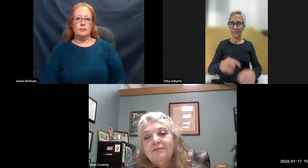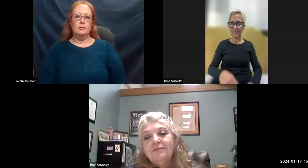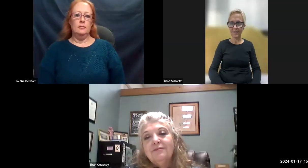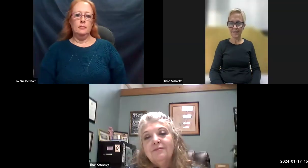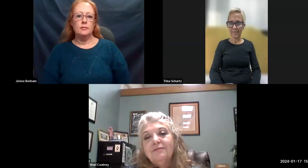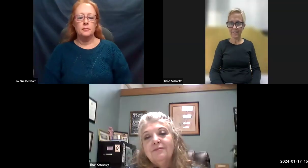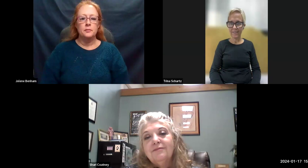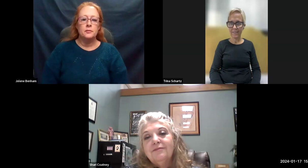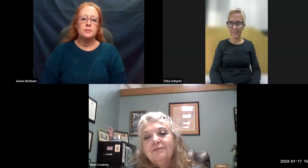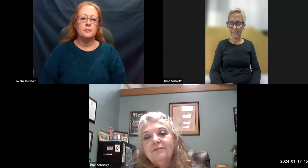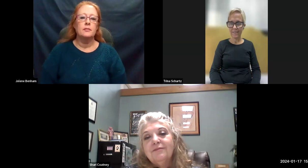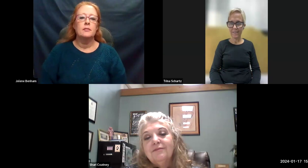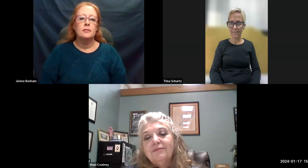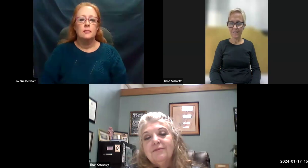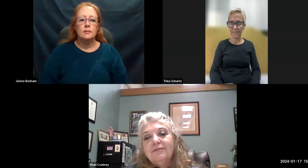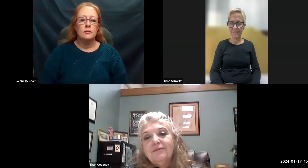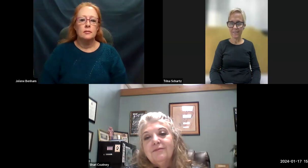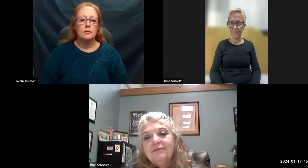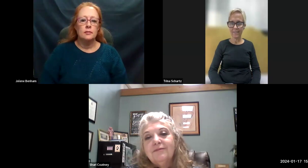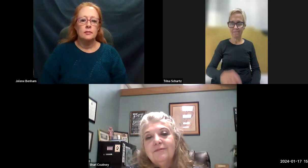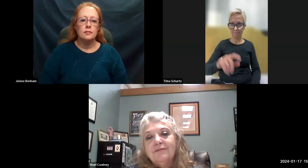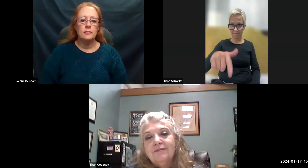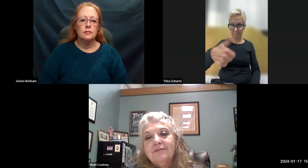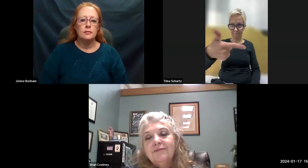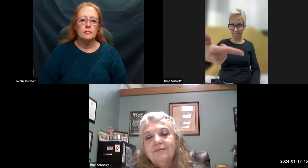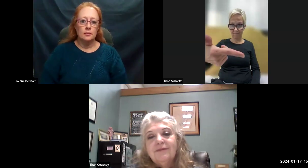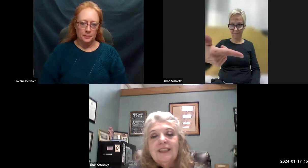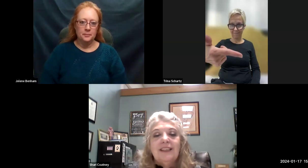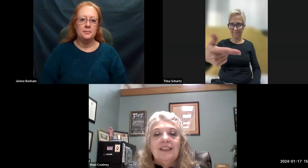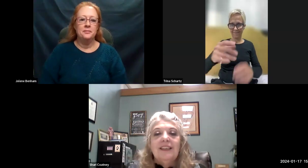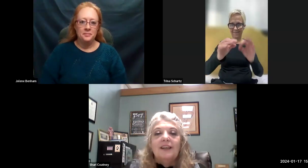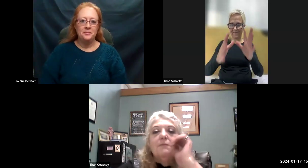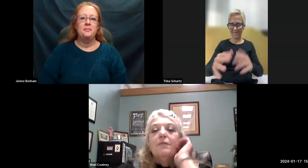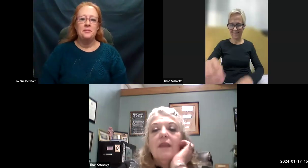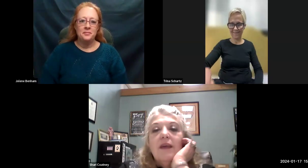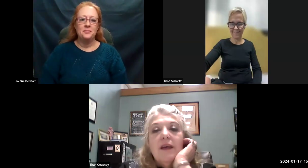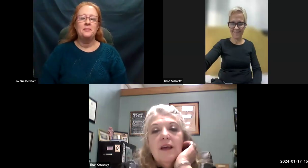I'll ask to unmute you.